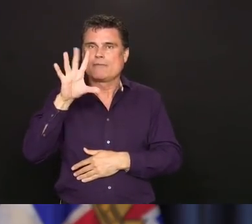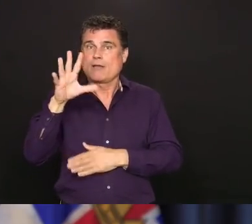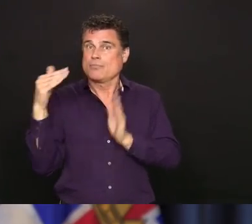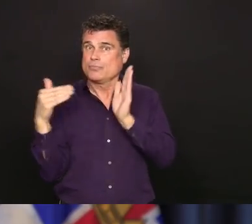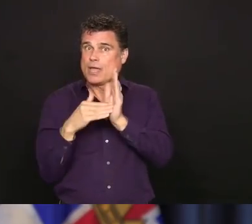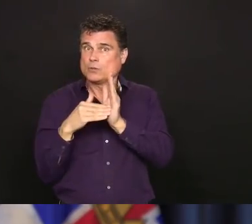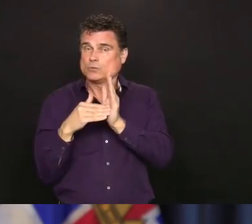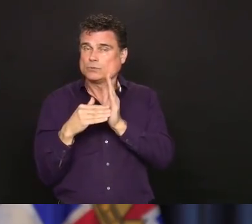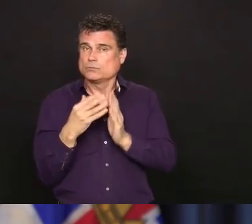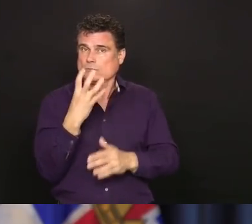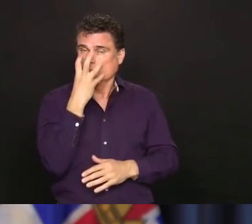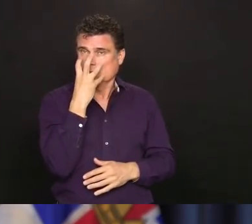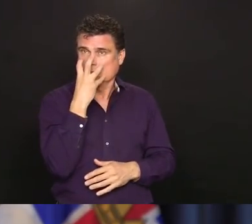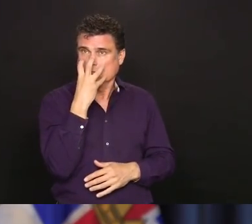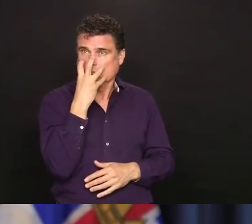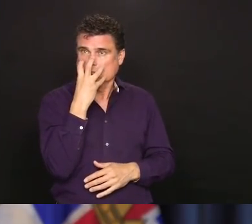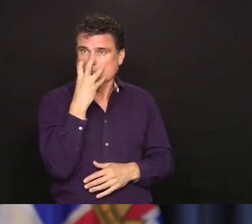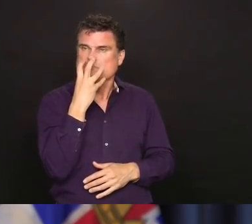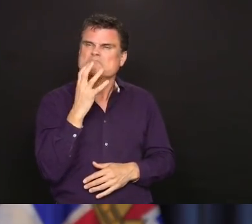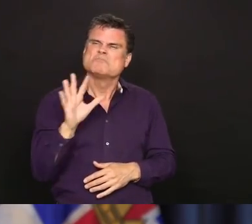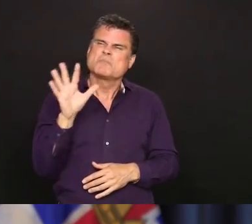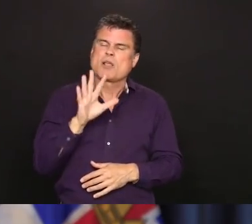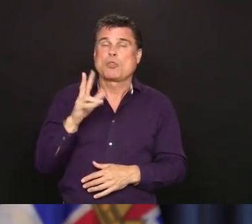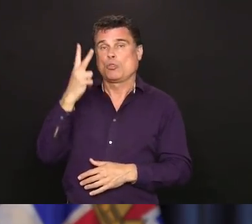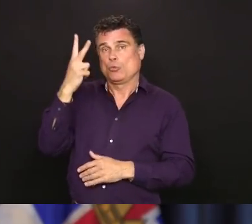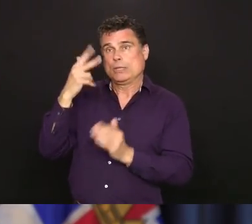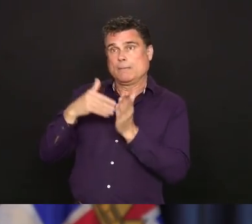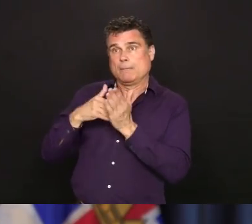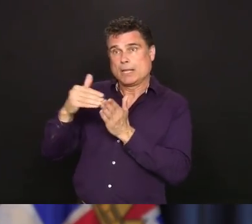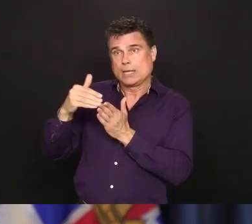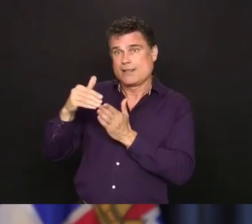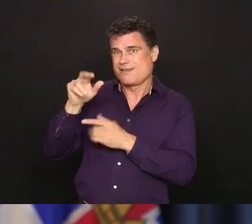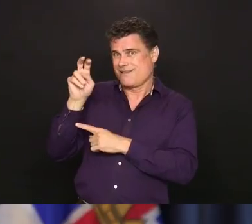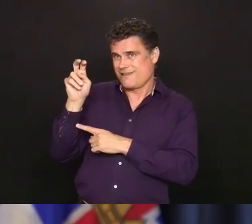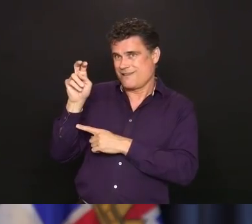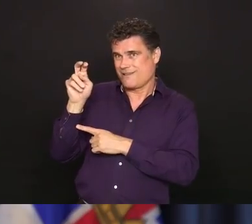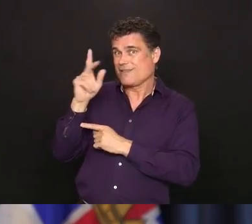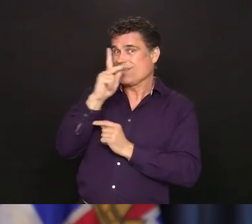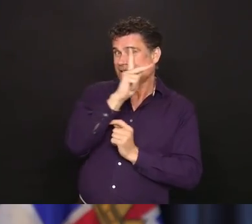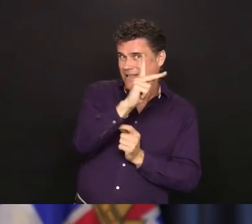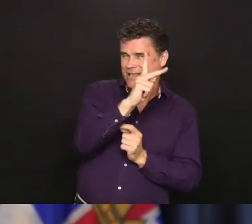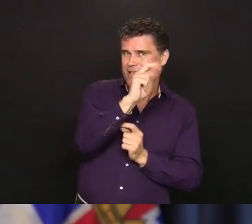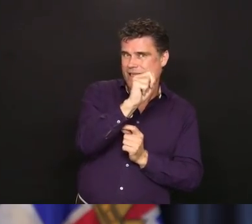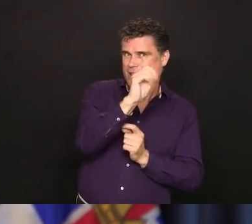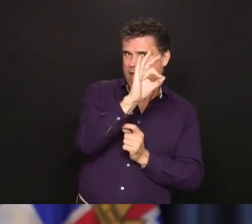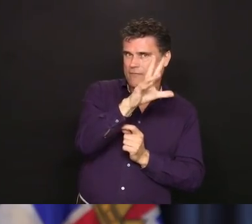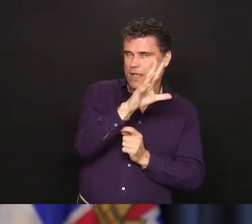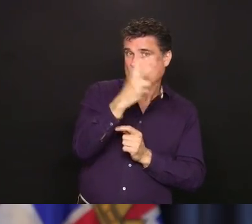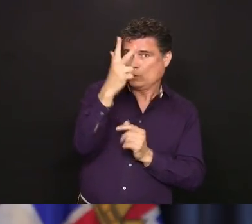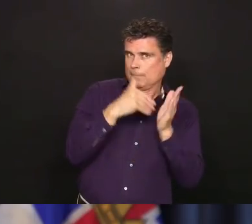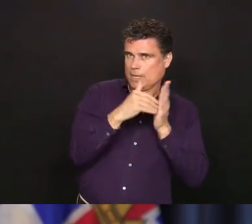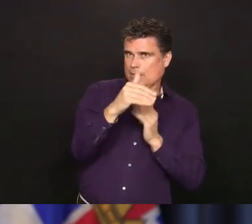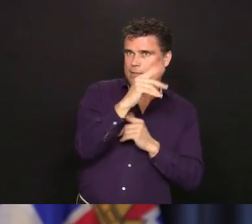This is principally from China. Surgical masks, 1 million, face shields 300,000, gloves, 1 million